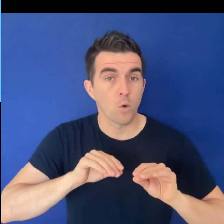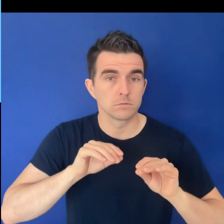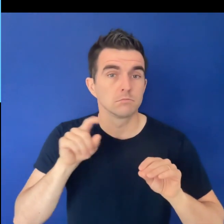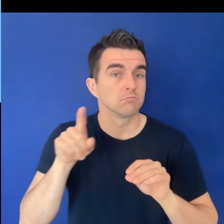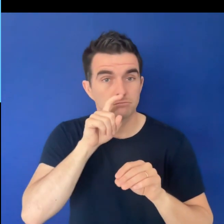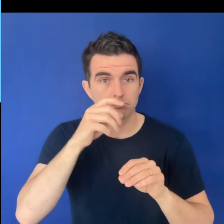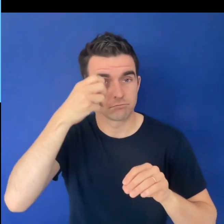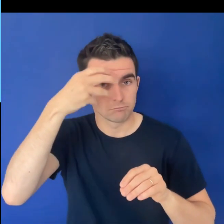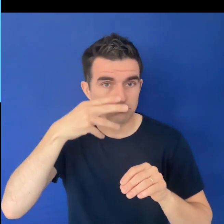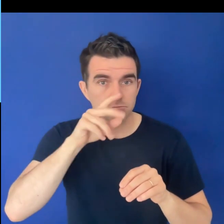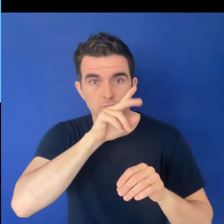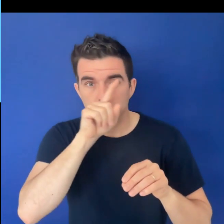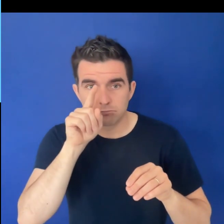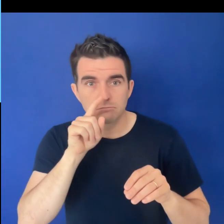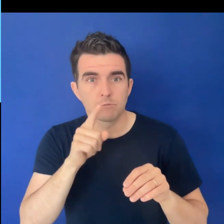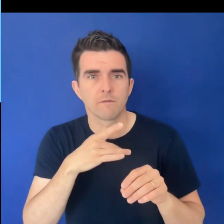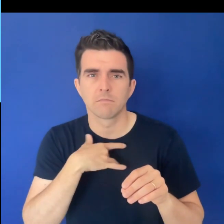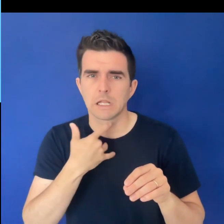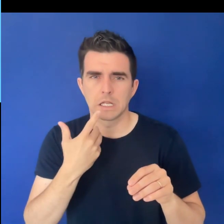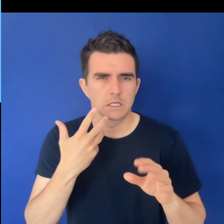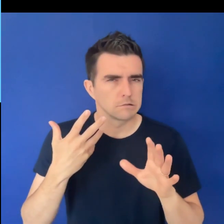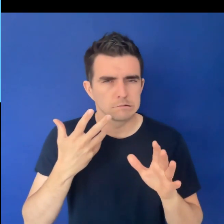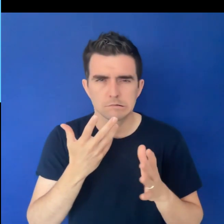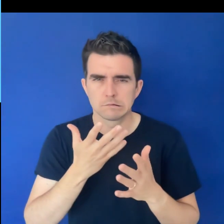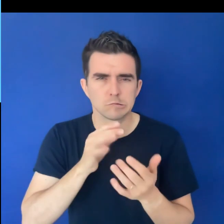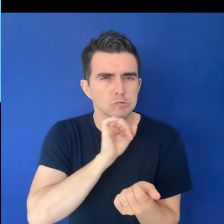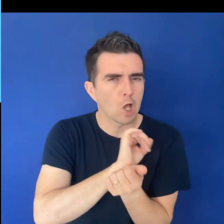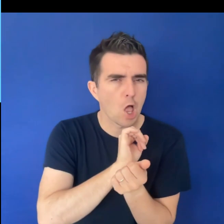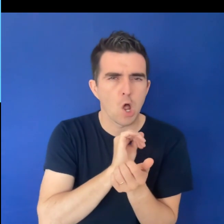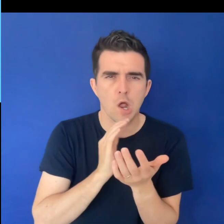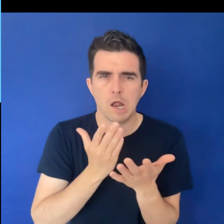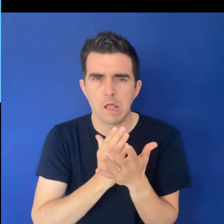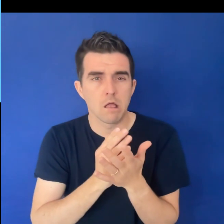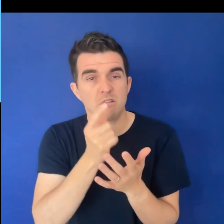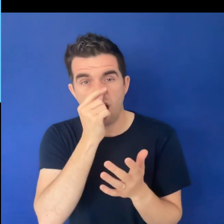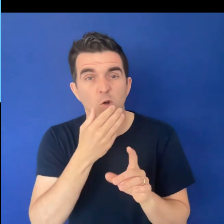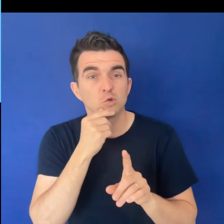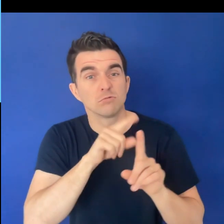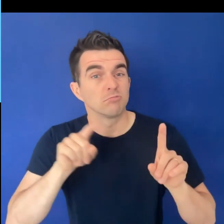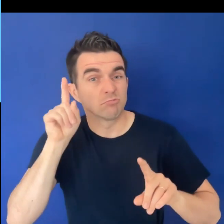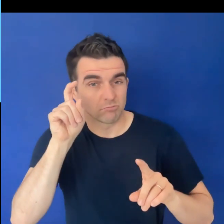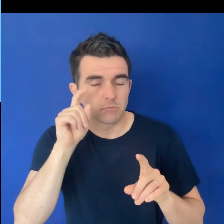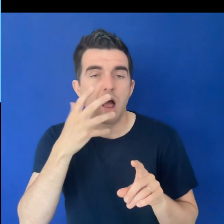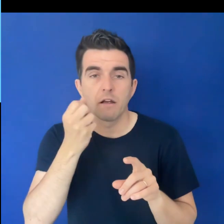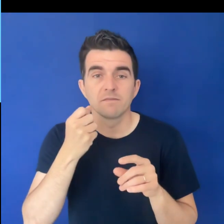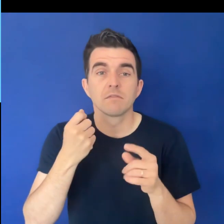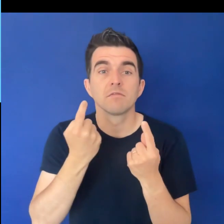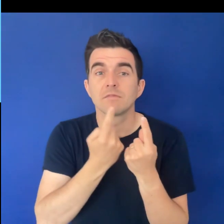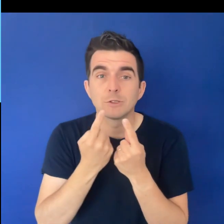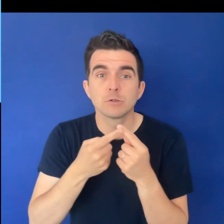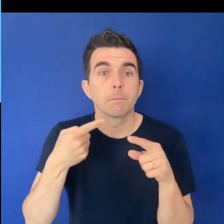the top left corner. Use this to get a hint if you ever feel stuck. If there’s a feature missing that you’d like to see,